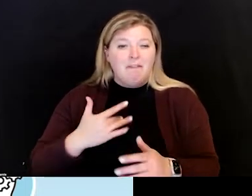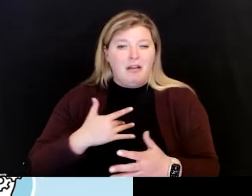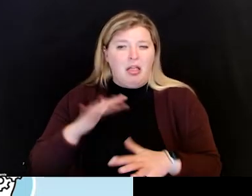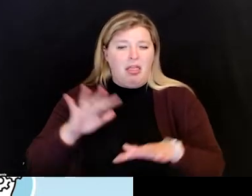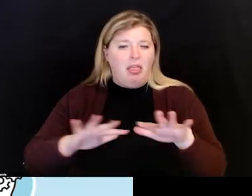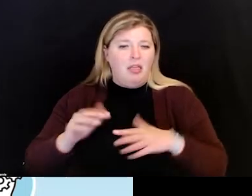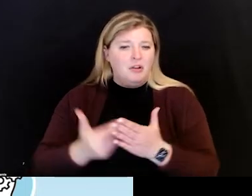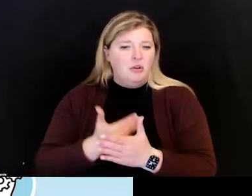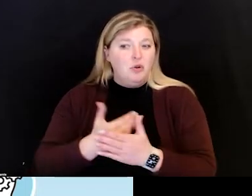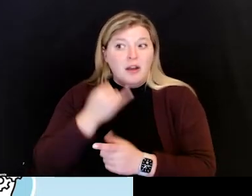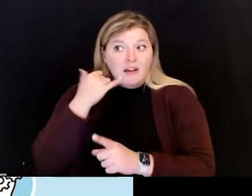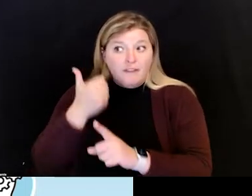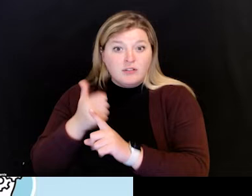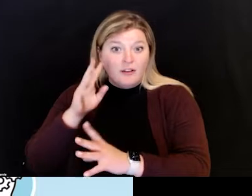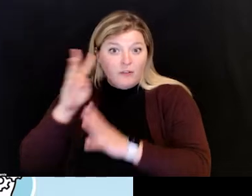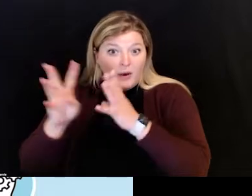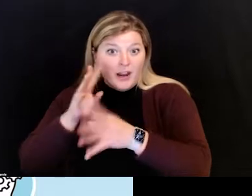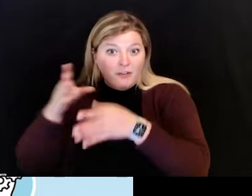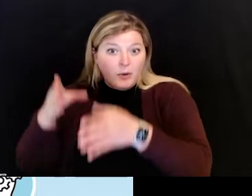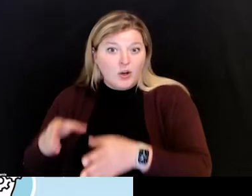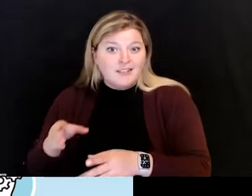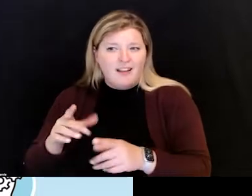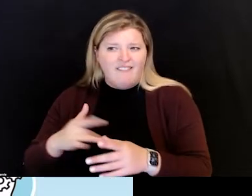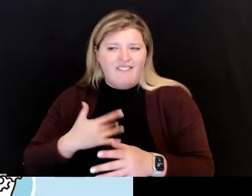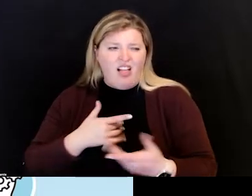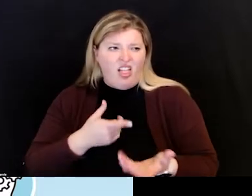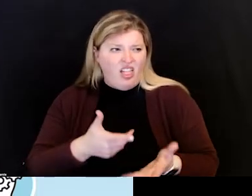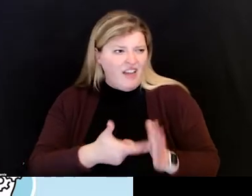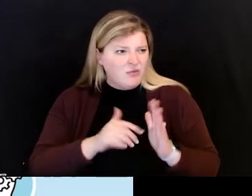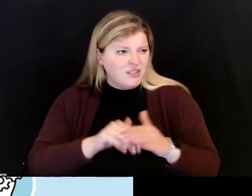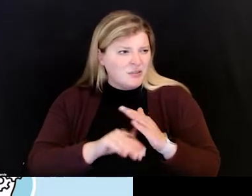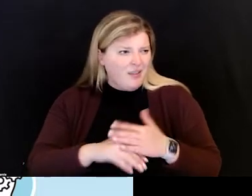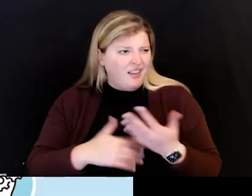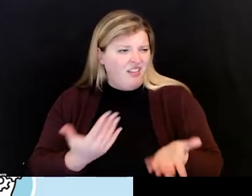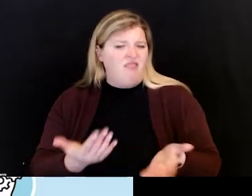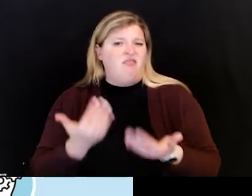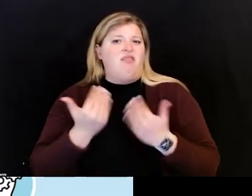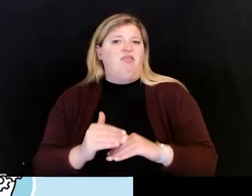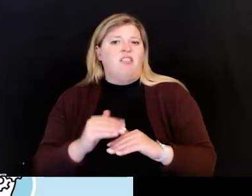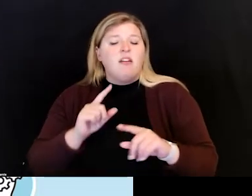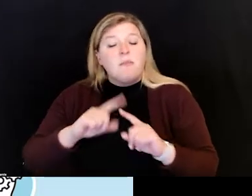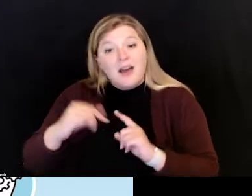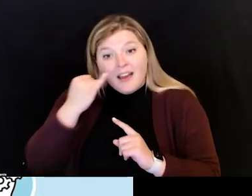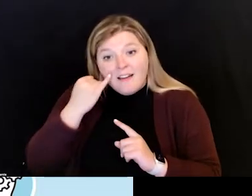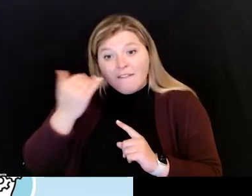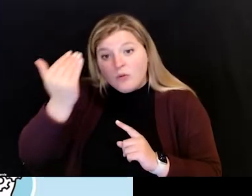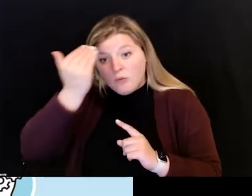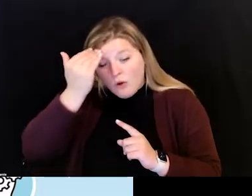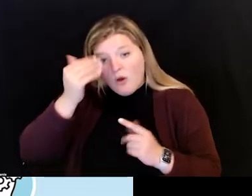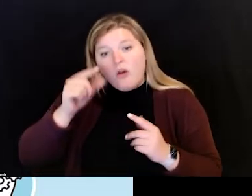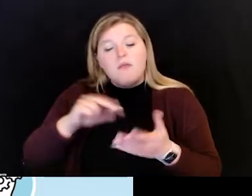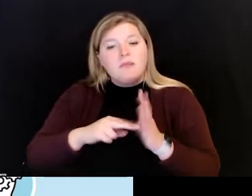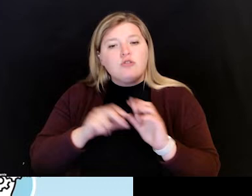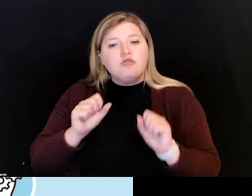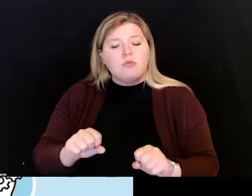If you're a creative person, it might feel very confining. But with some know-how, you can design wonderful work that looks good